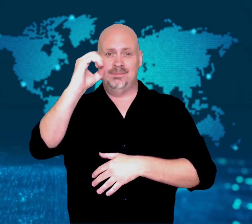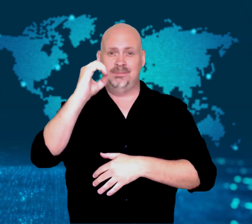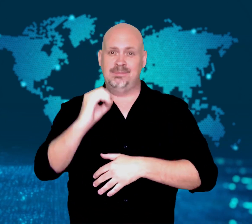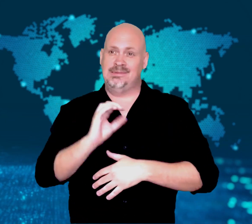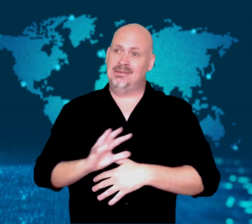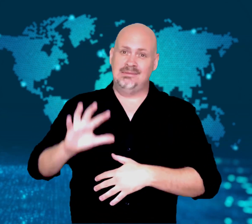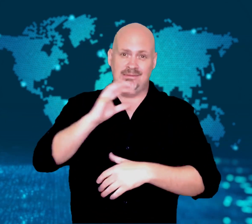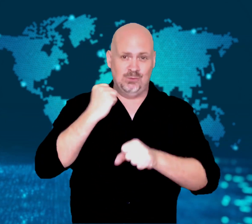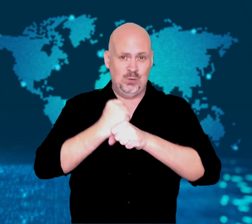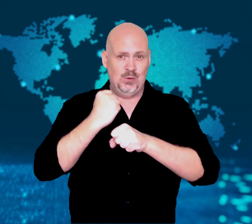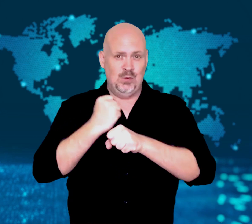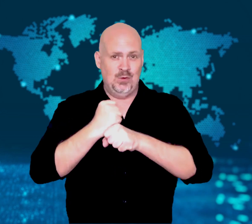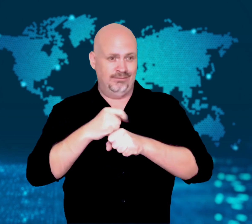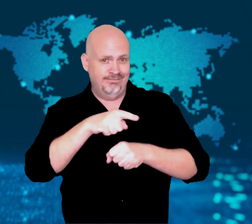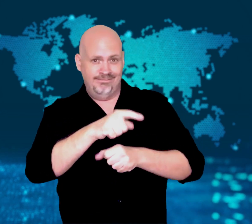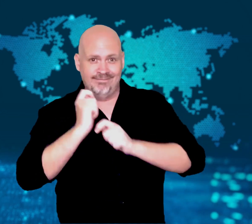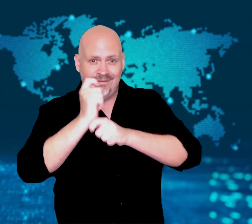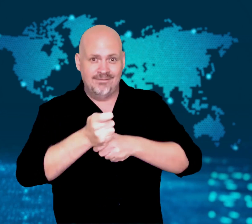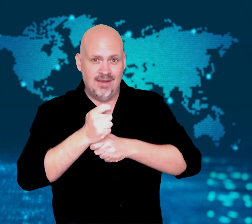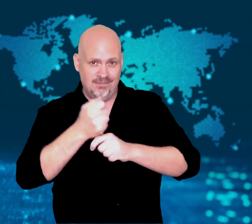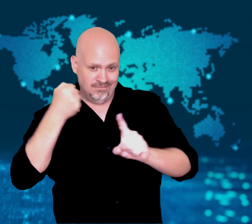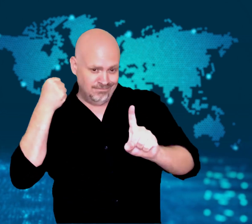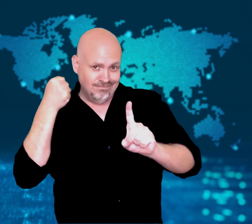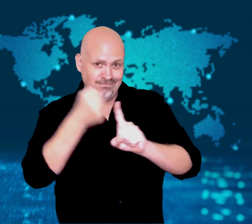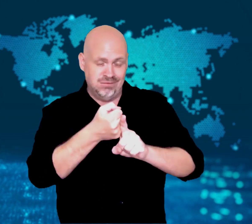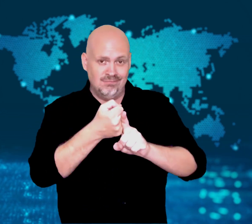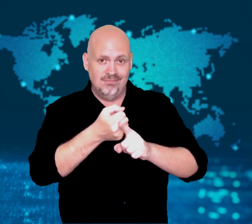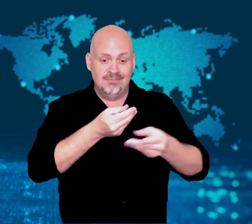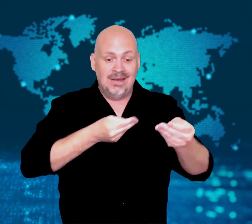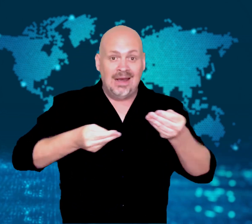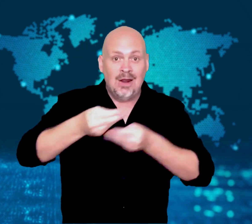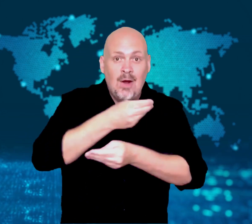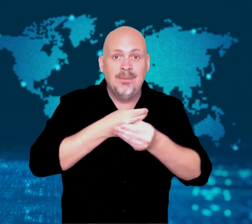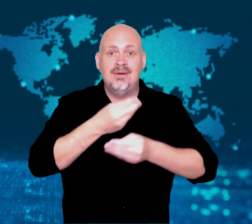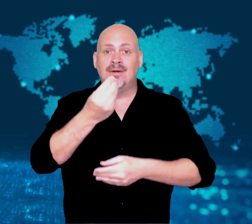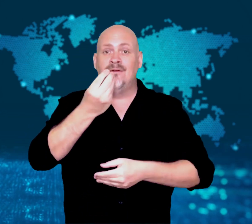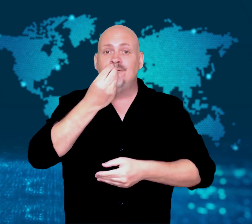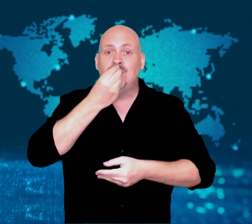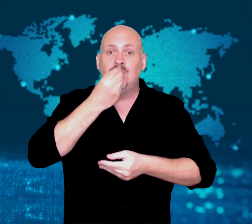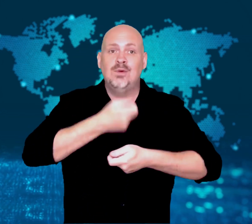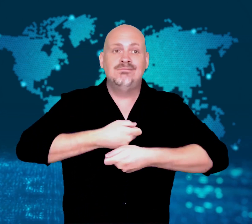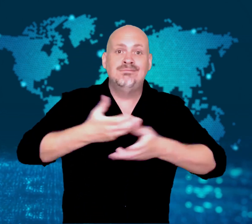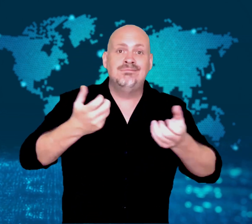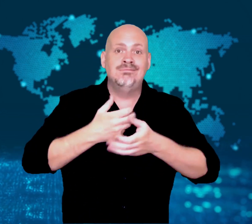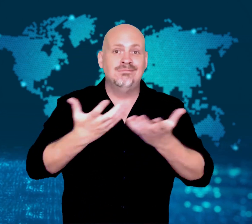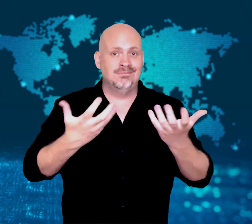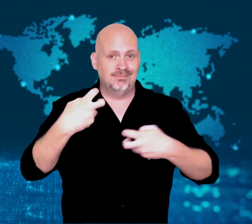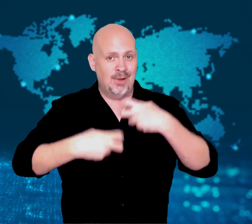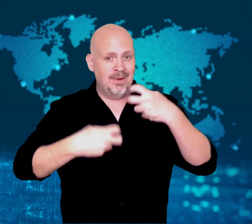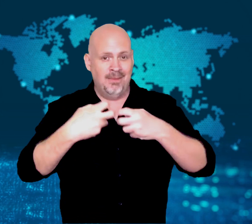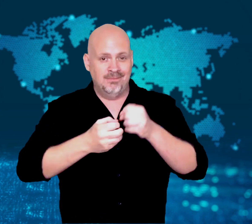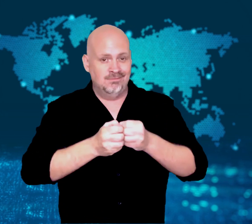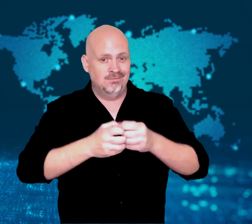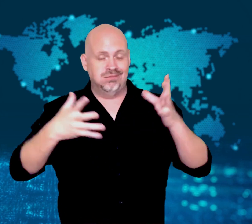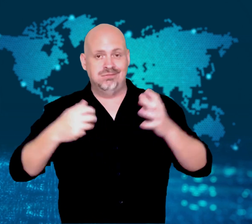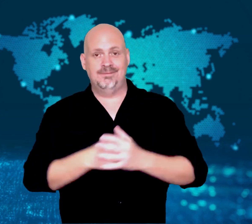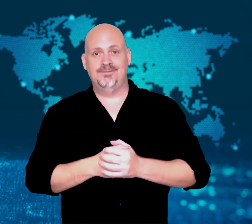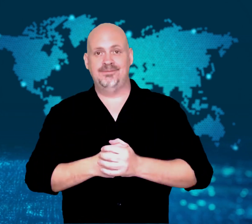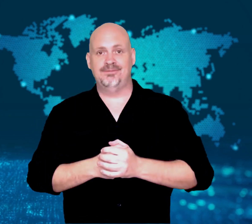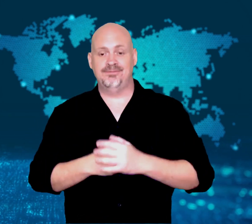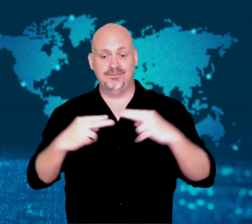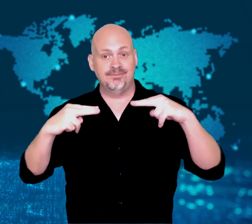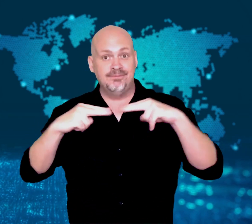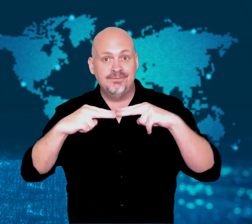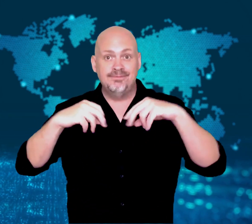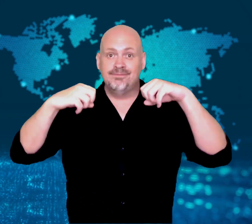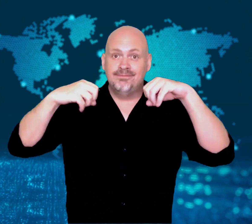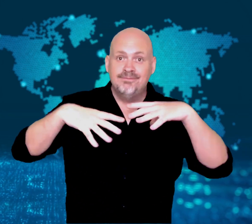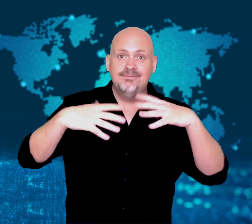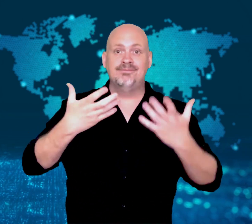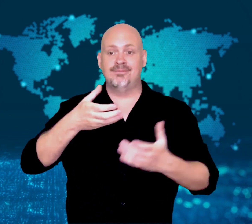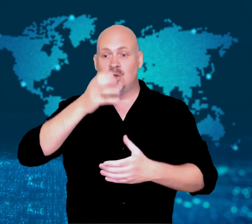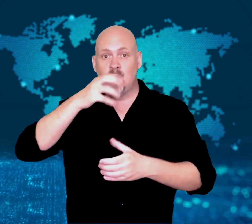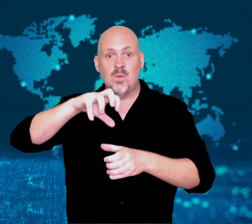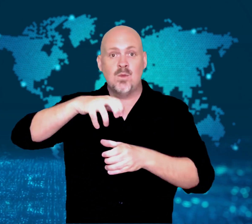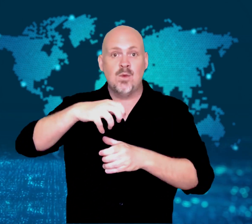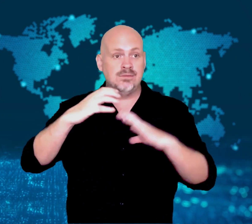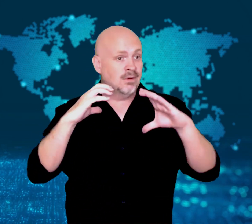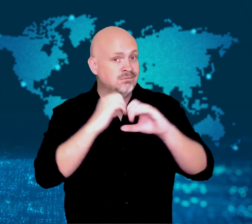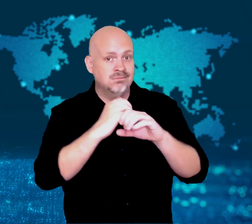Since agriculture accounts for about 40% of the workforce,